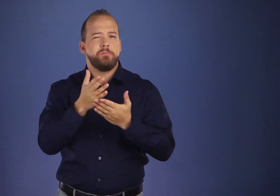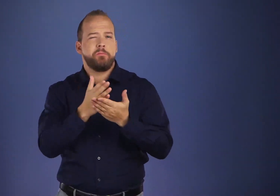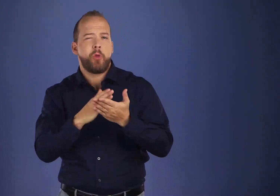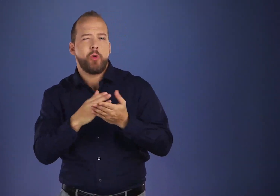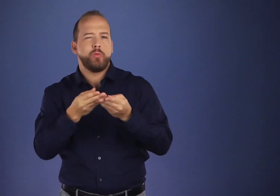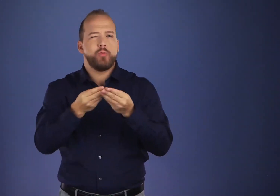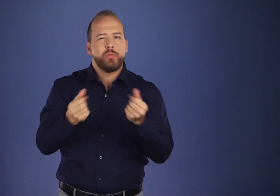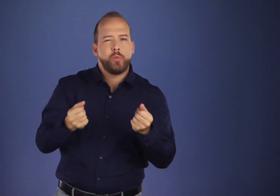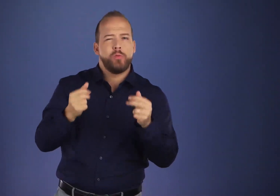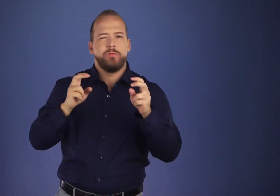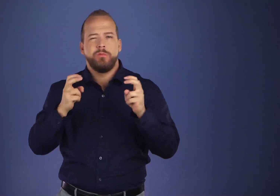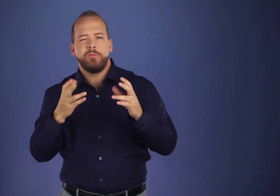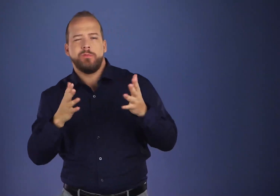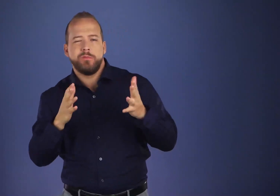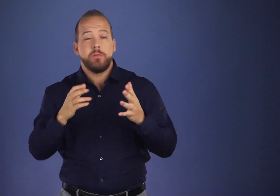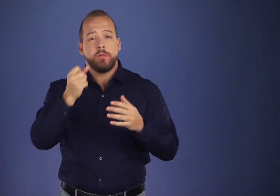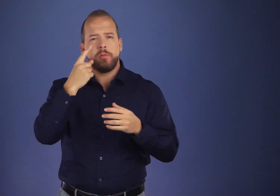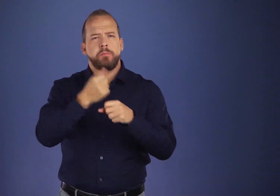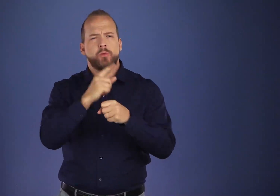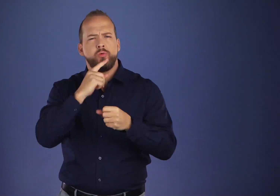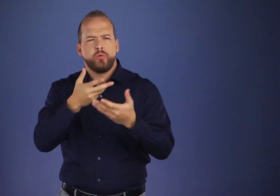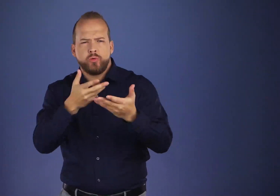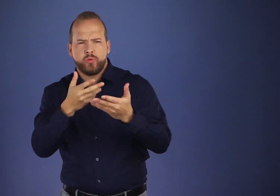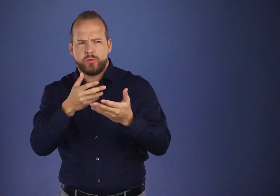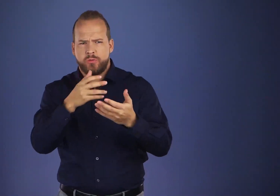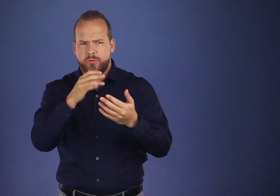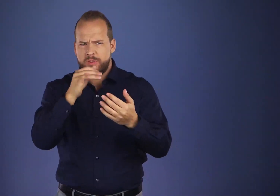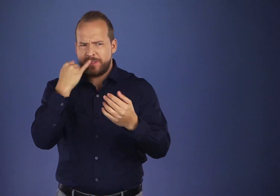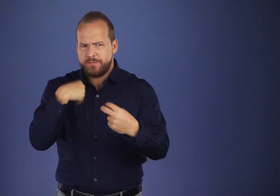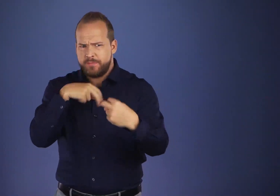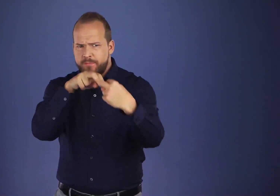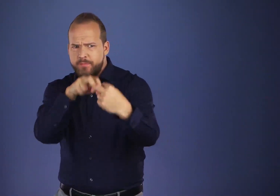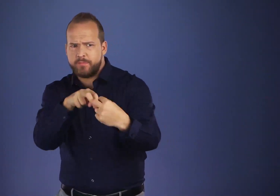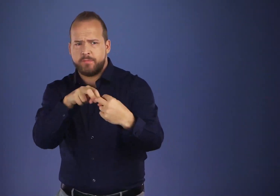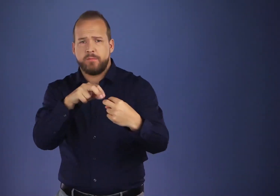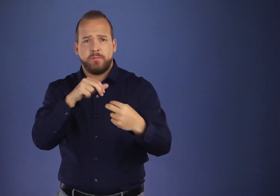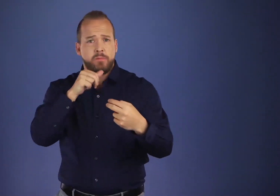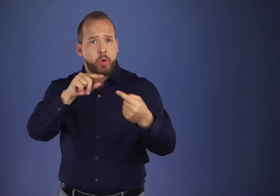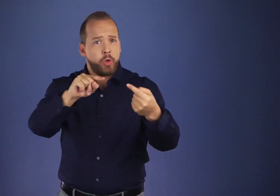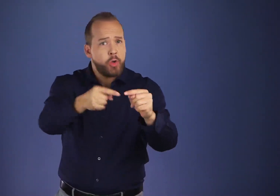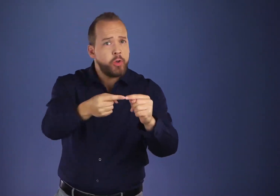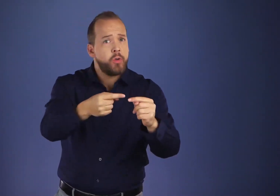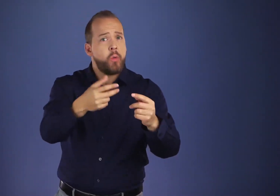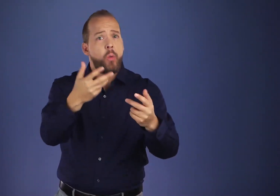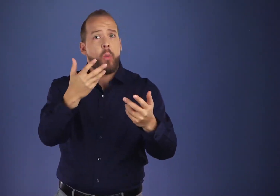There will be those to whom we can make only partial restitution, lest complete disclosures do them